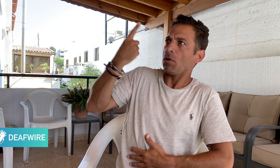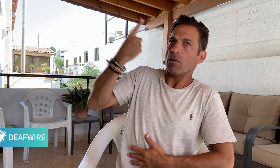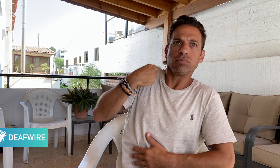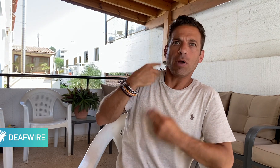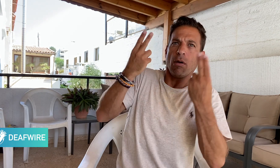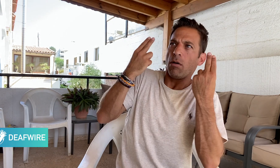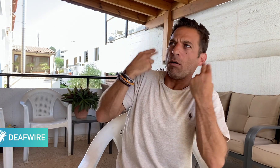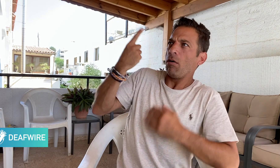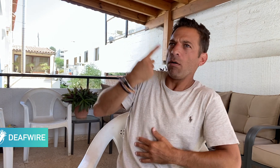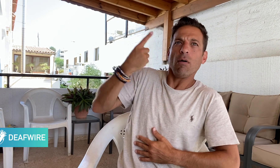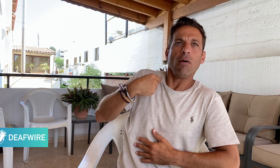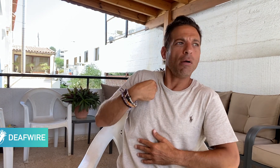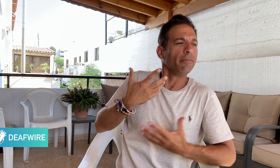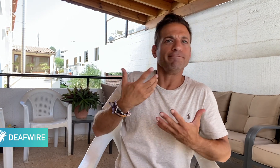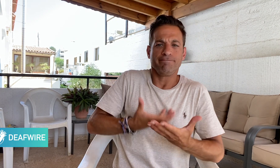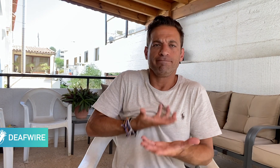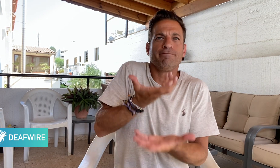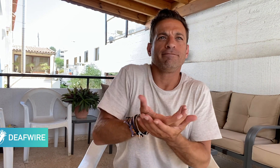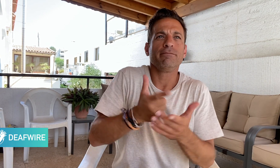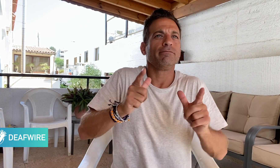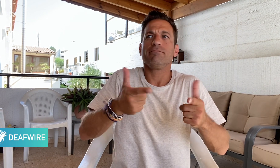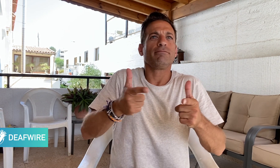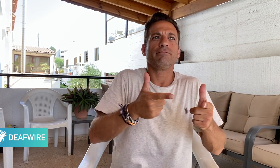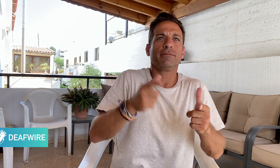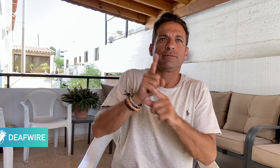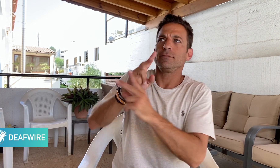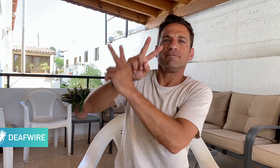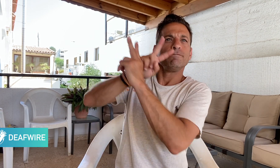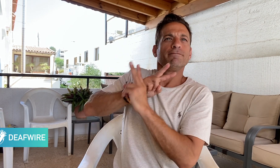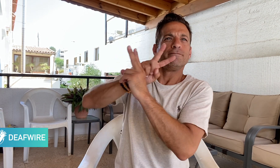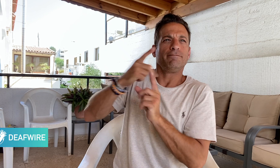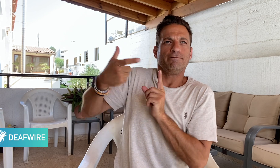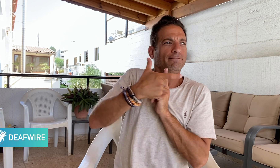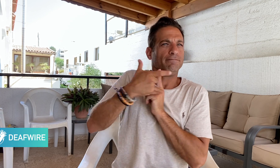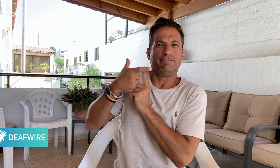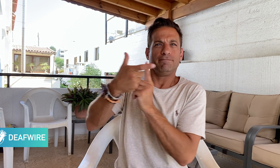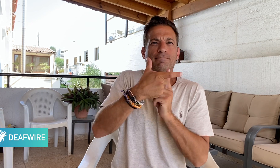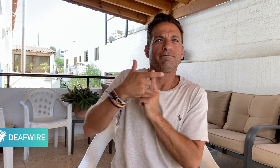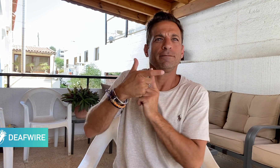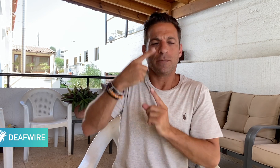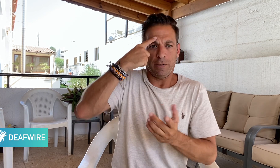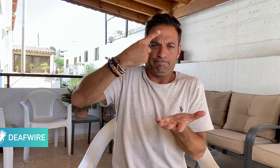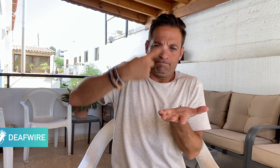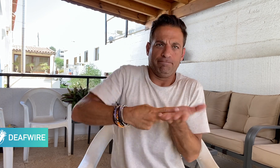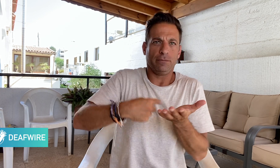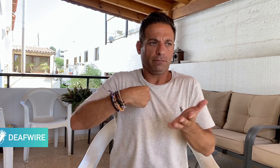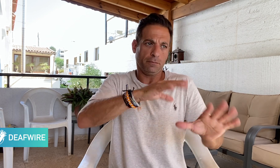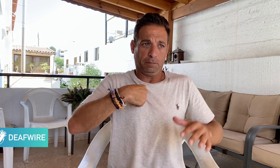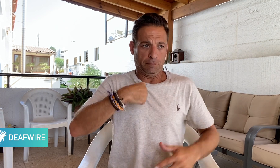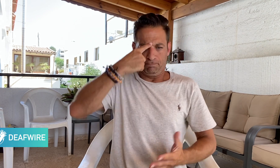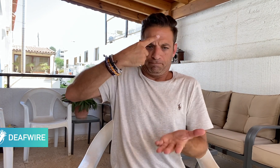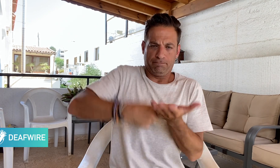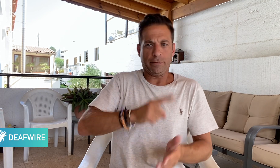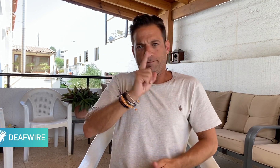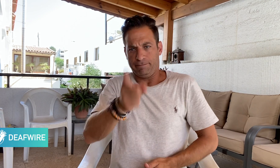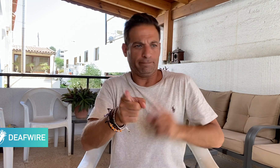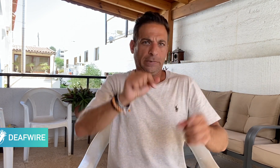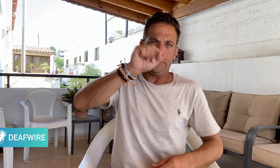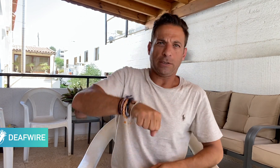decisions for the disabled person. Many people learned